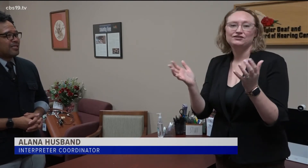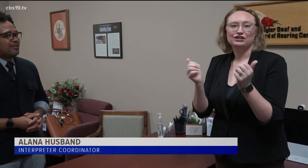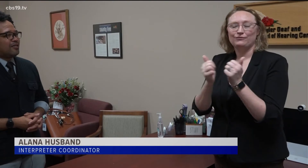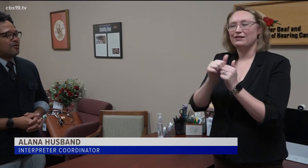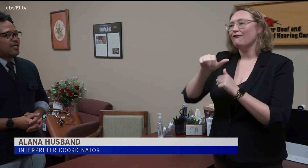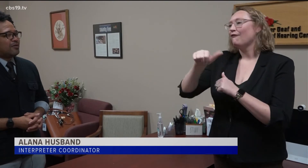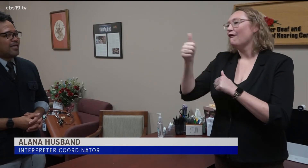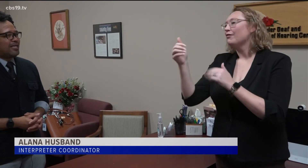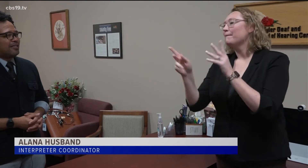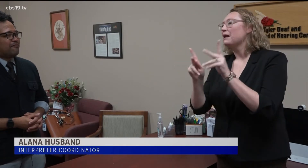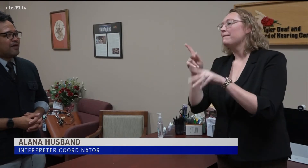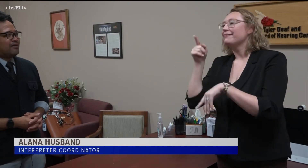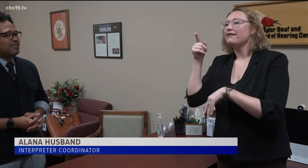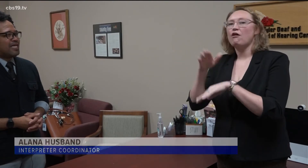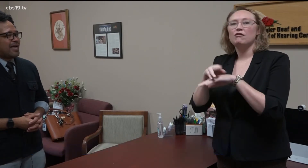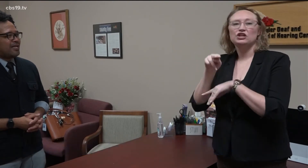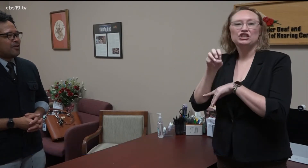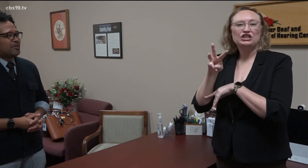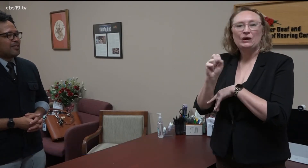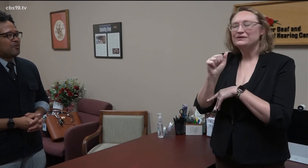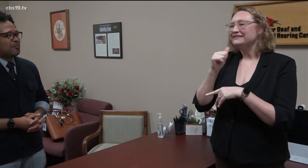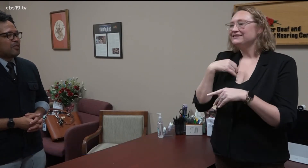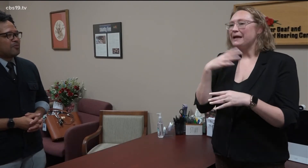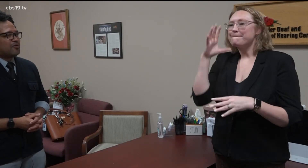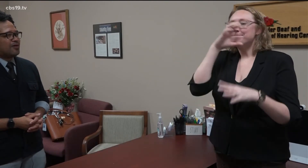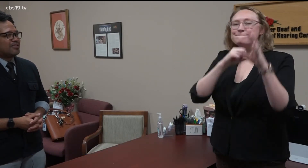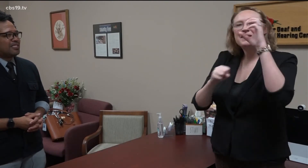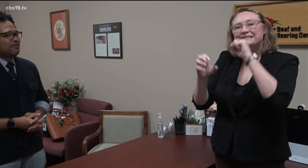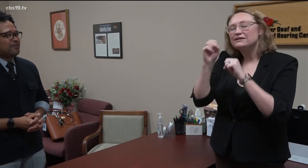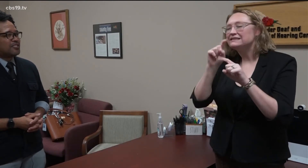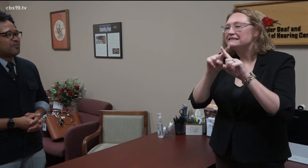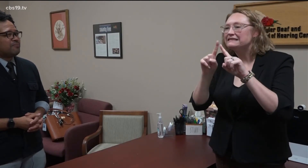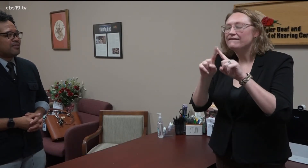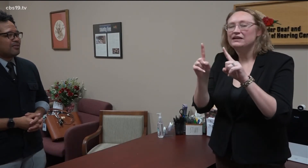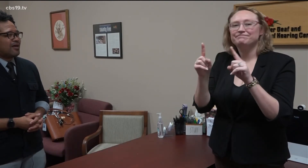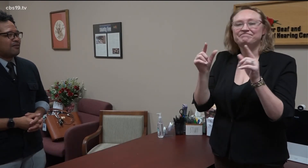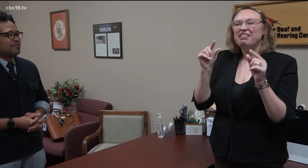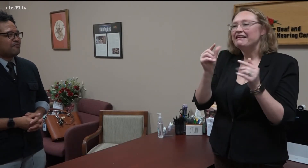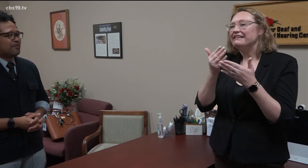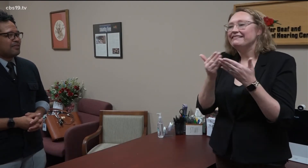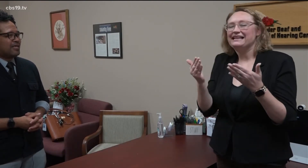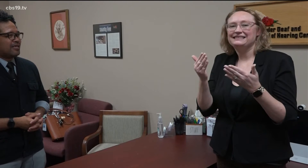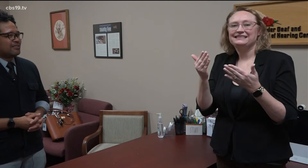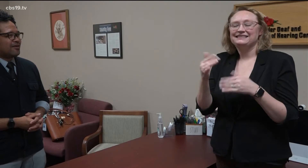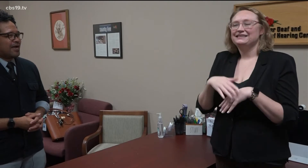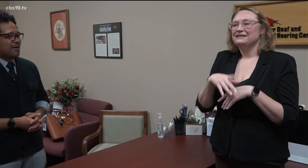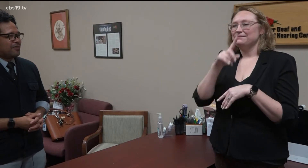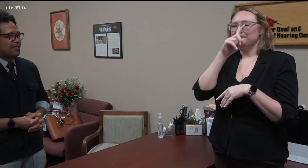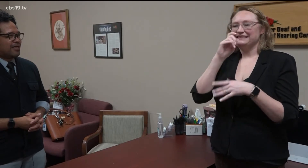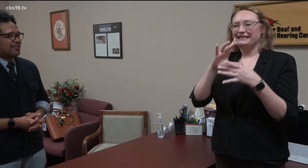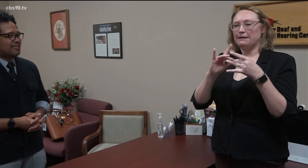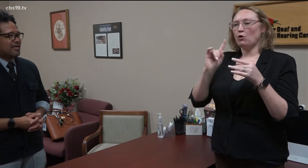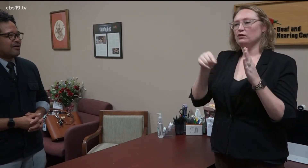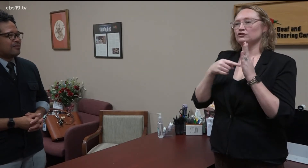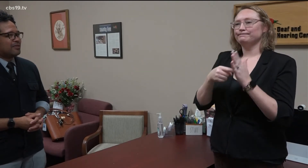You know, they don't get any of the fun chatting with the other people on the TV, so we miss a lot of different things that are happening at the